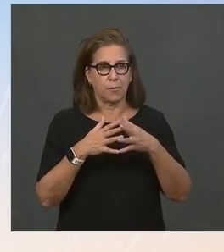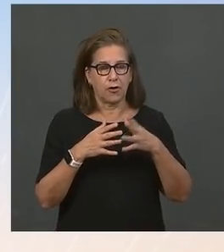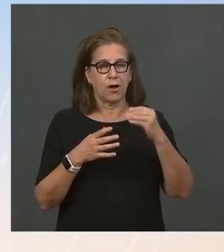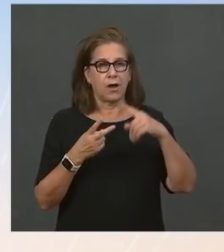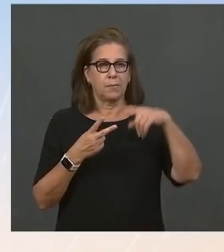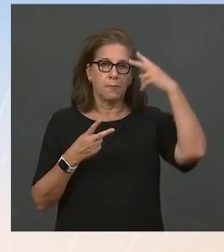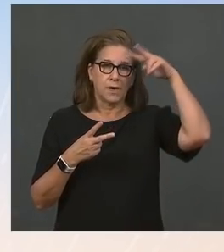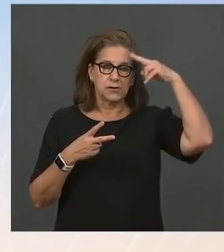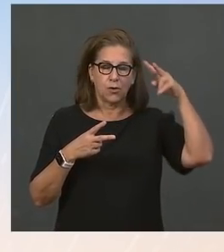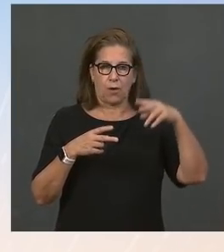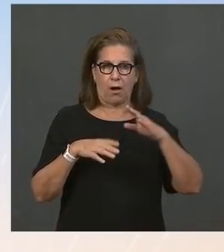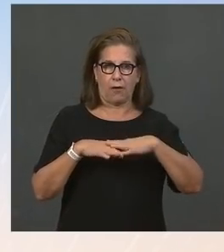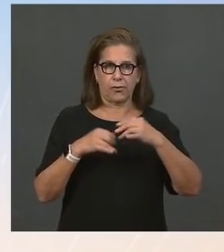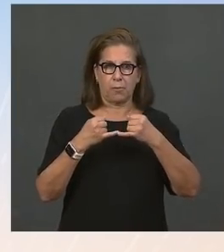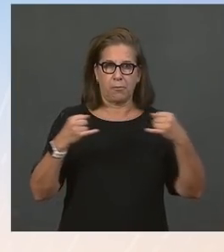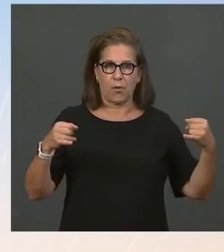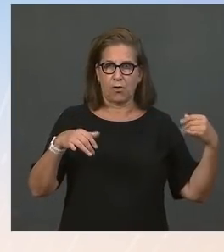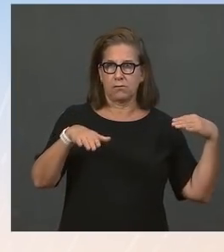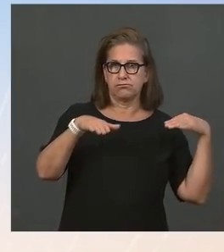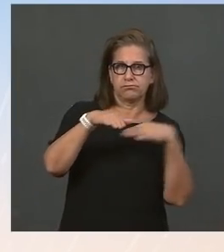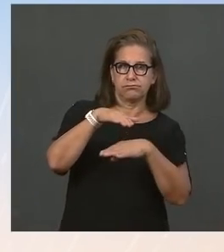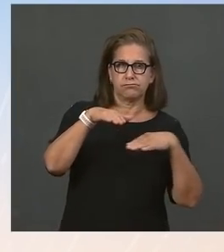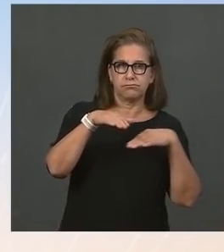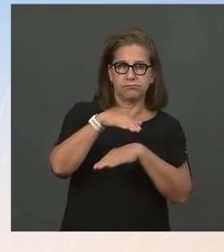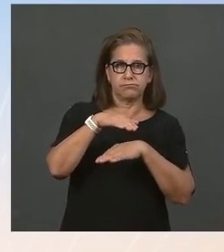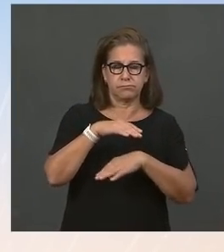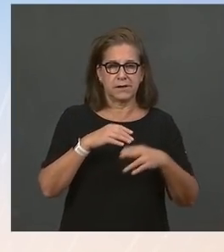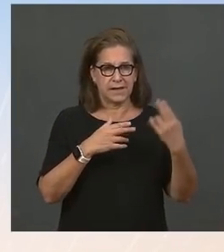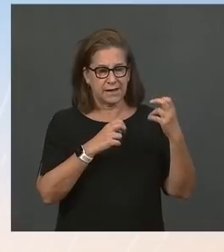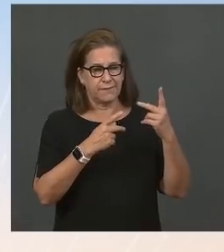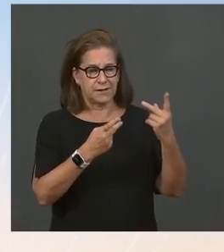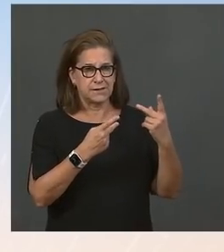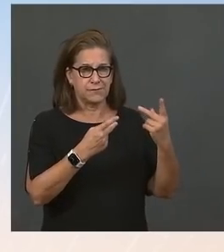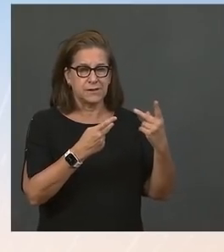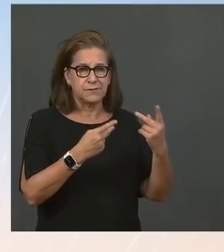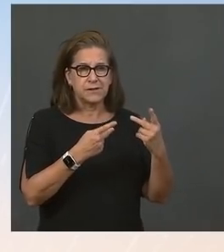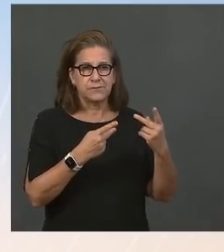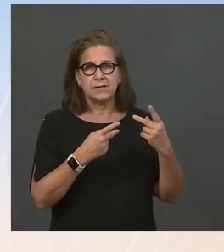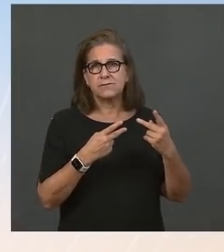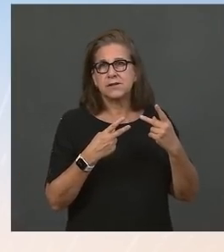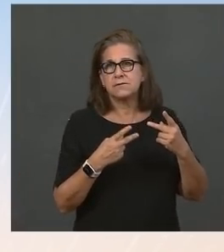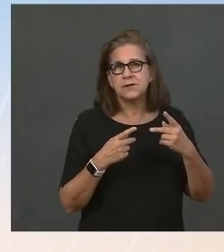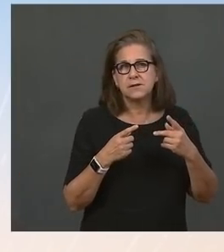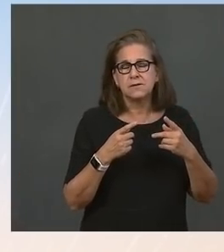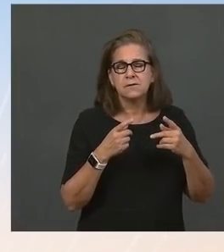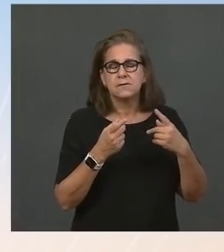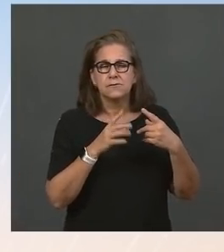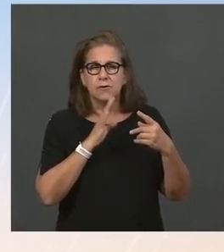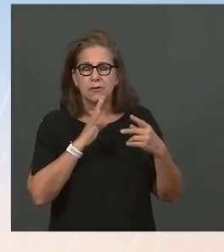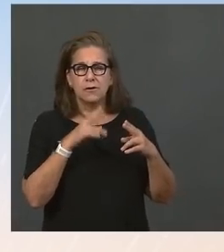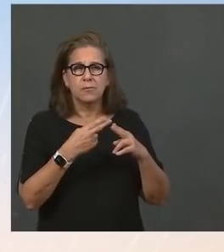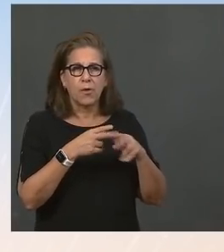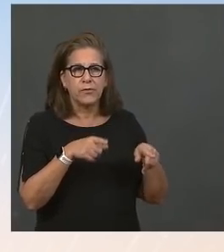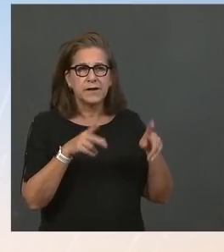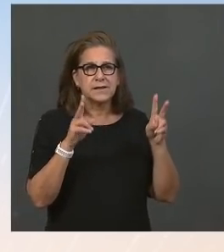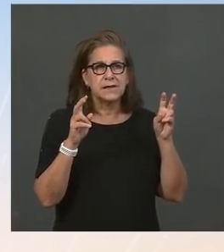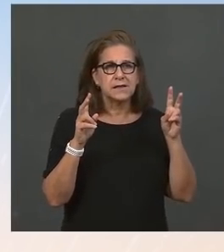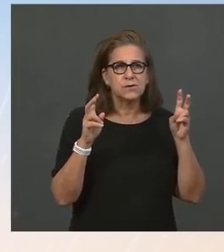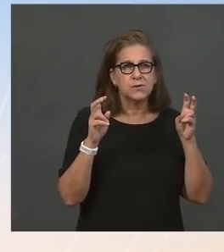to talk about border issues. There is a focus right now on a photo op. The President does not believe a photo op is the same as solutions.